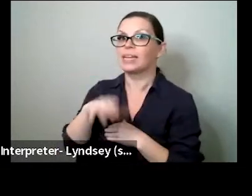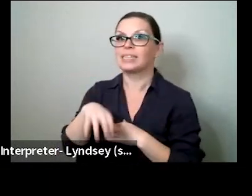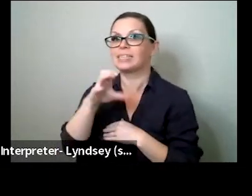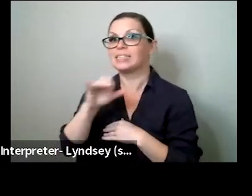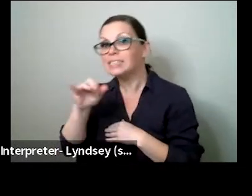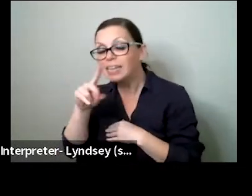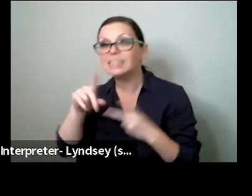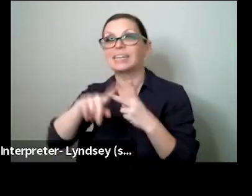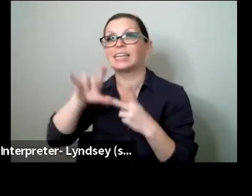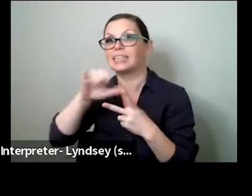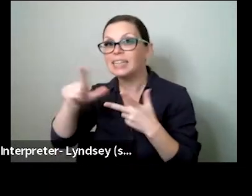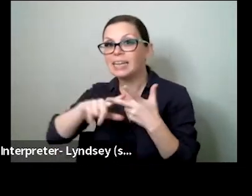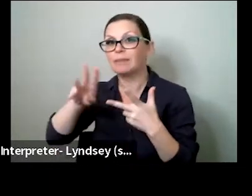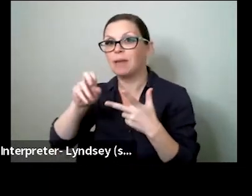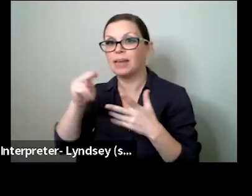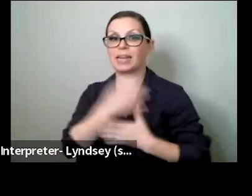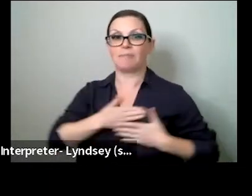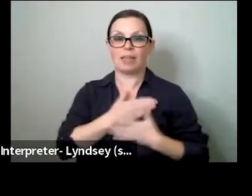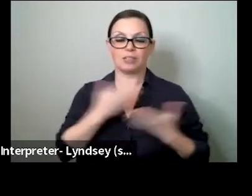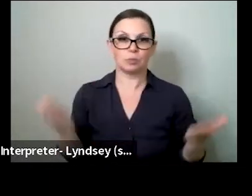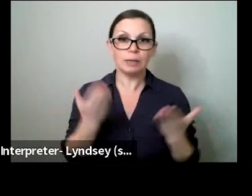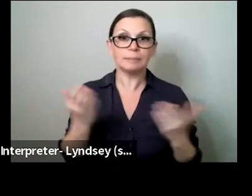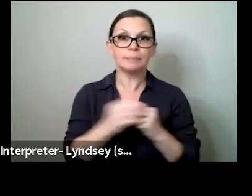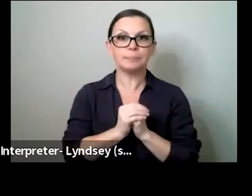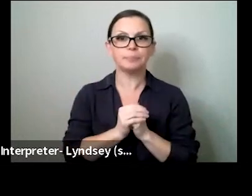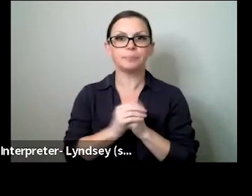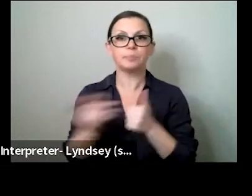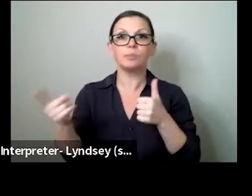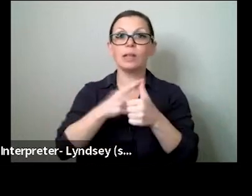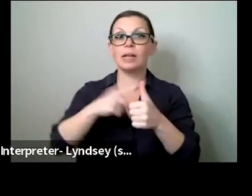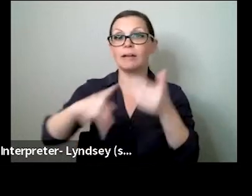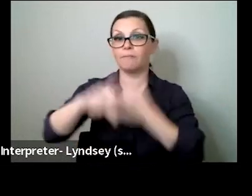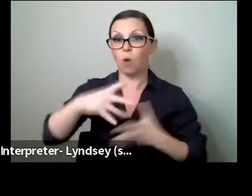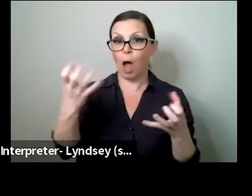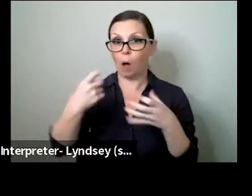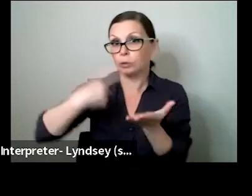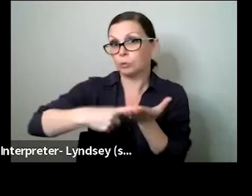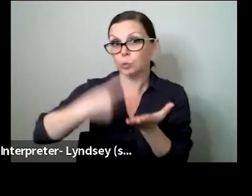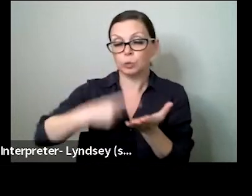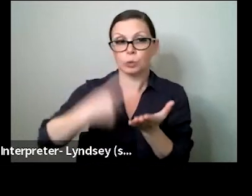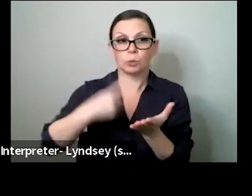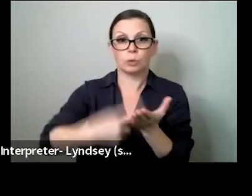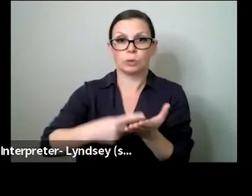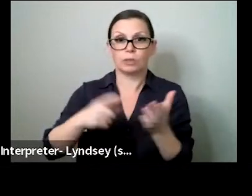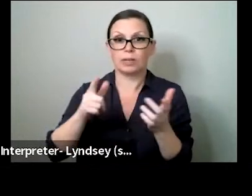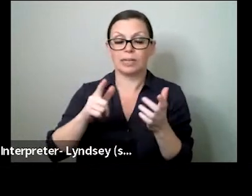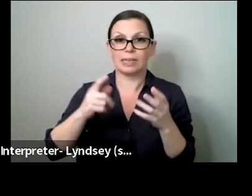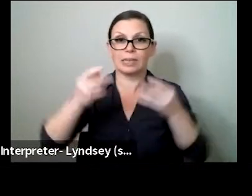it's a pleasure to be here. So the first program I'm gonna talk to you about, there's a whole umbrella of programming,